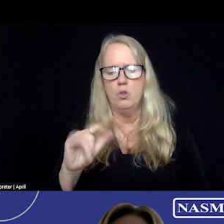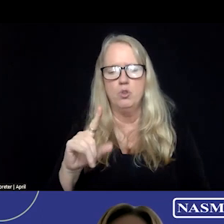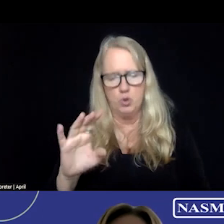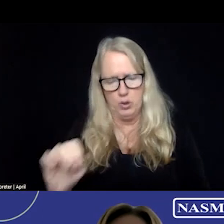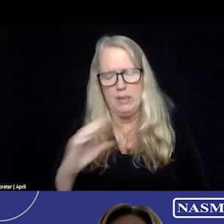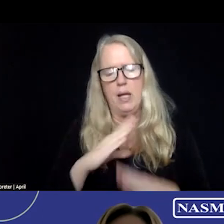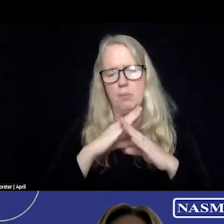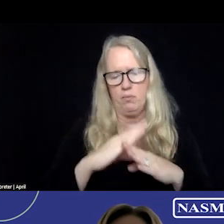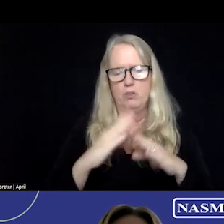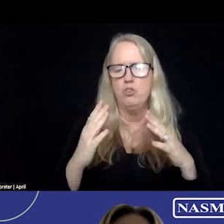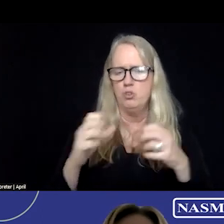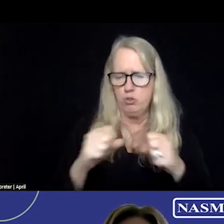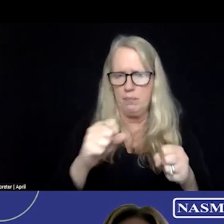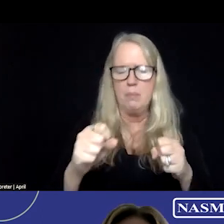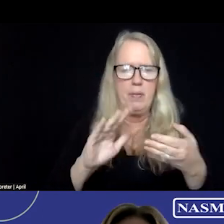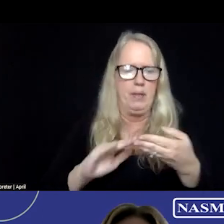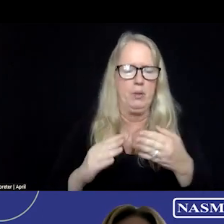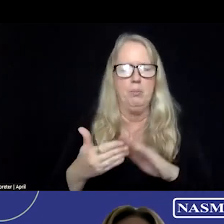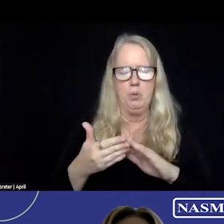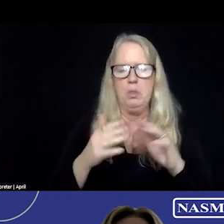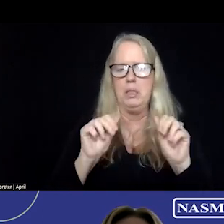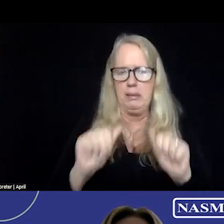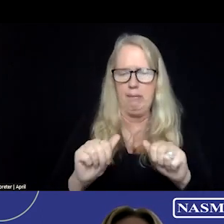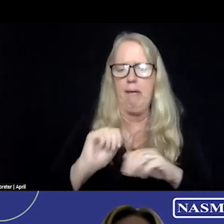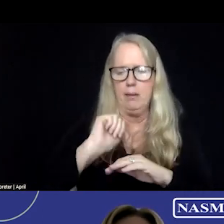THAT COMMUNITIES CAN IMPLEMENT.